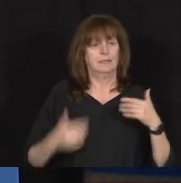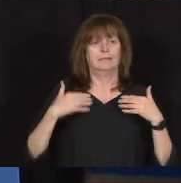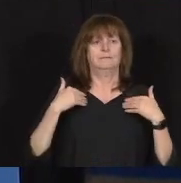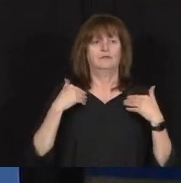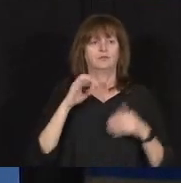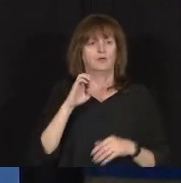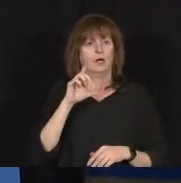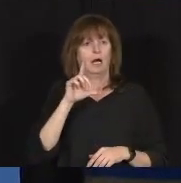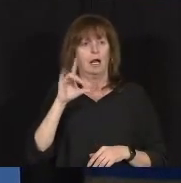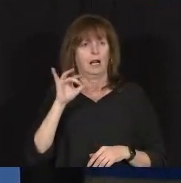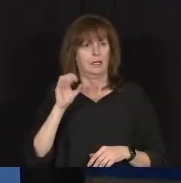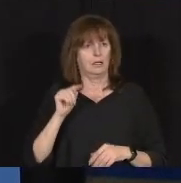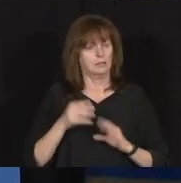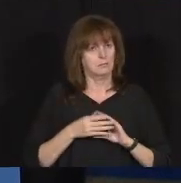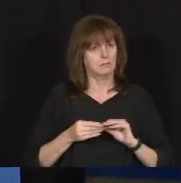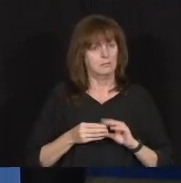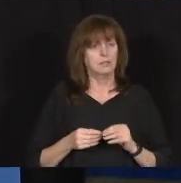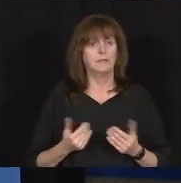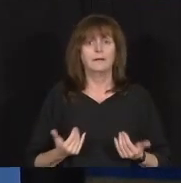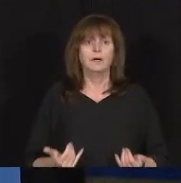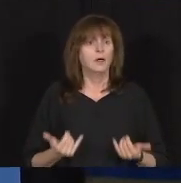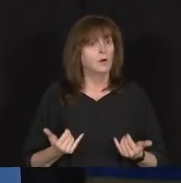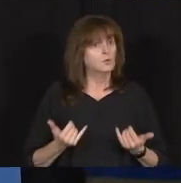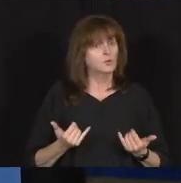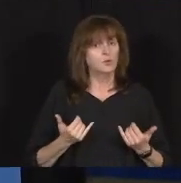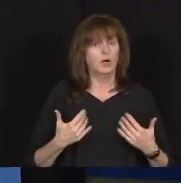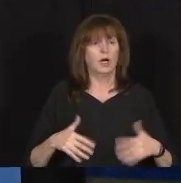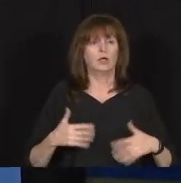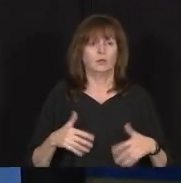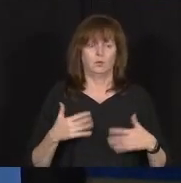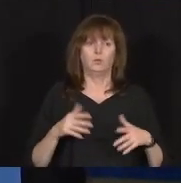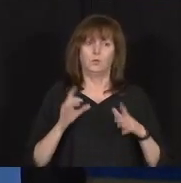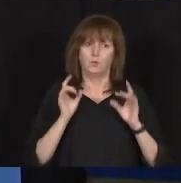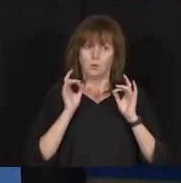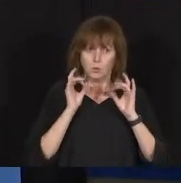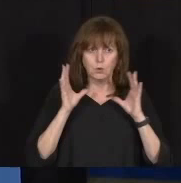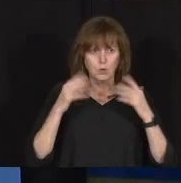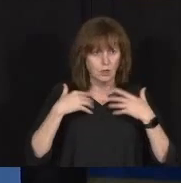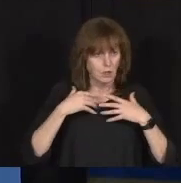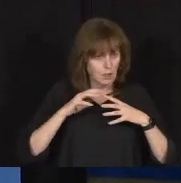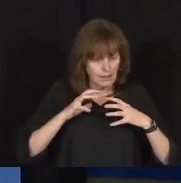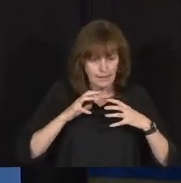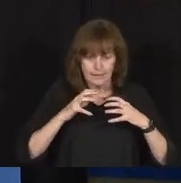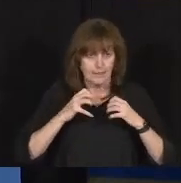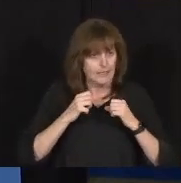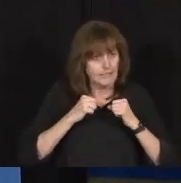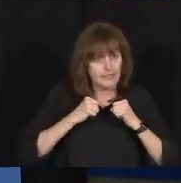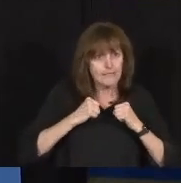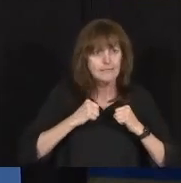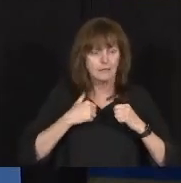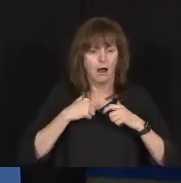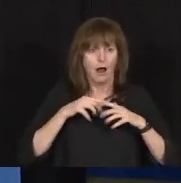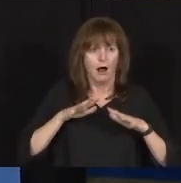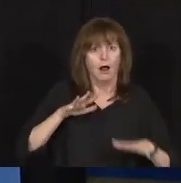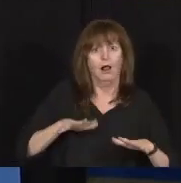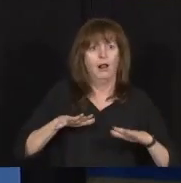t esting our spirit and resolve. B ut the thing about living in extraordinary times, i